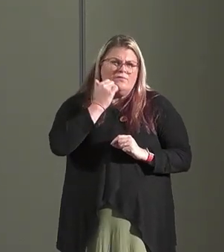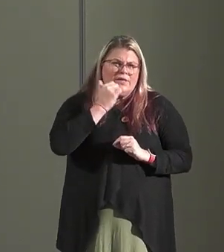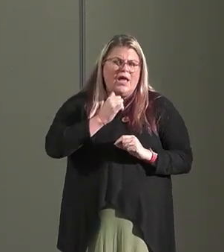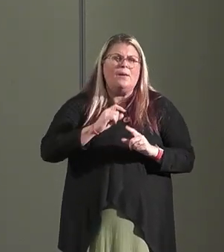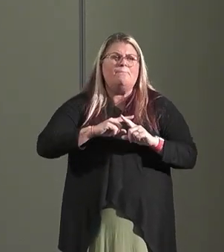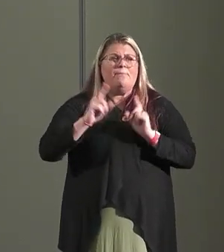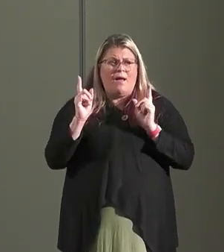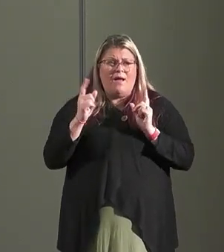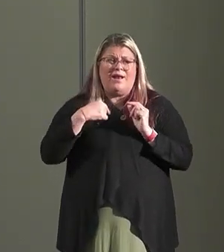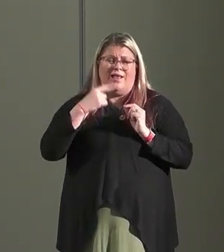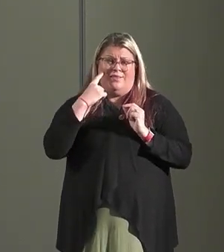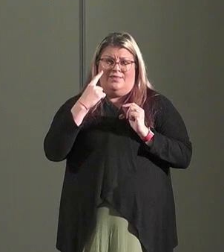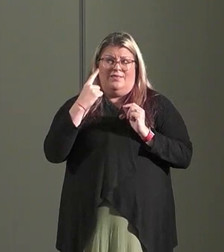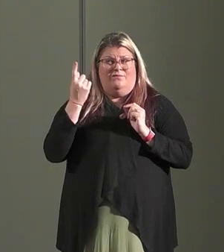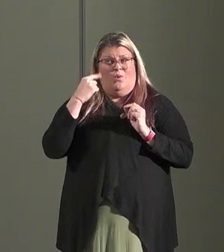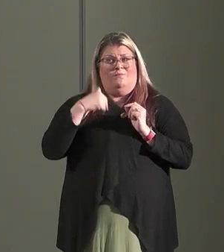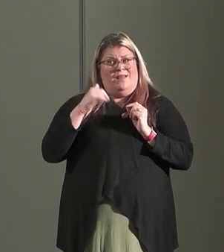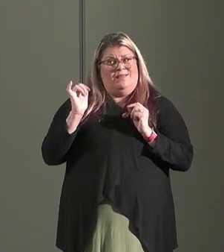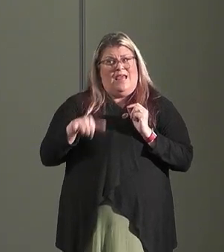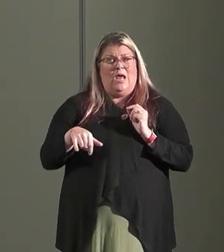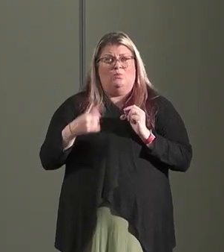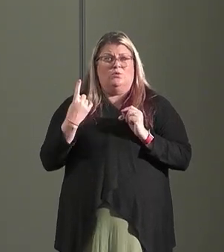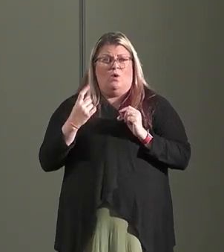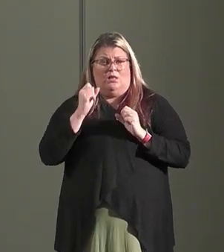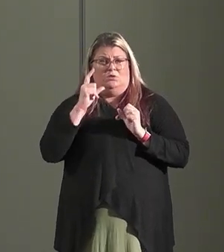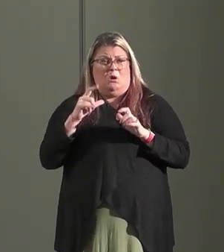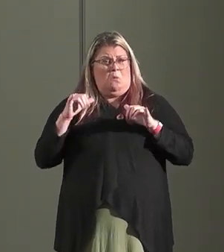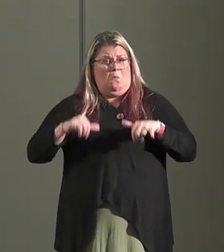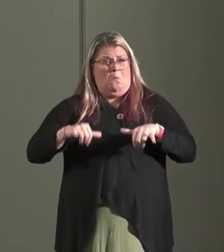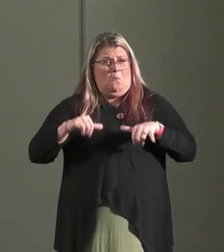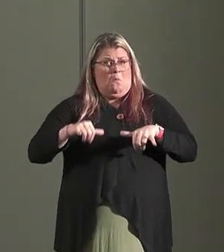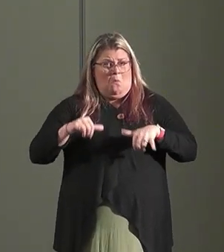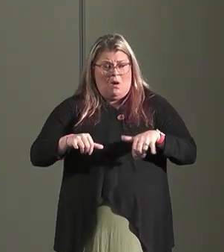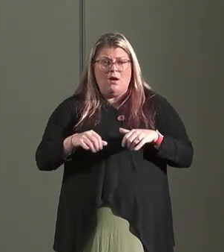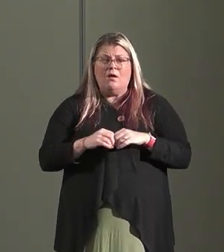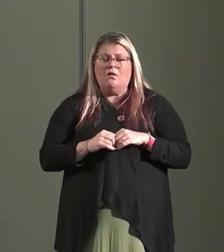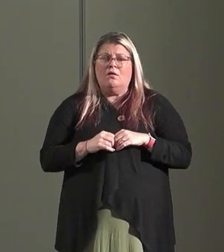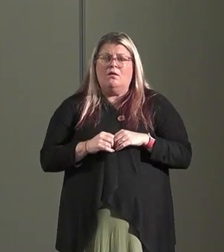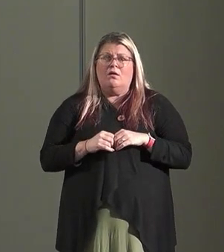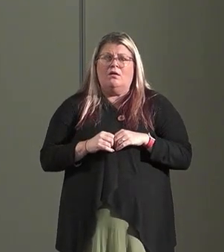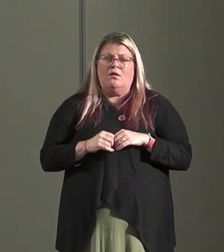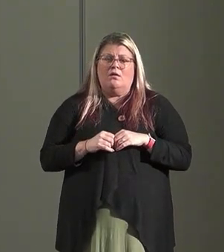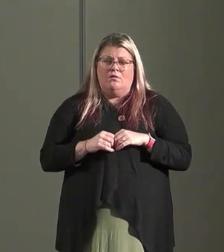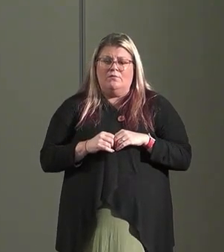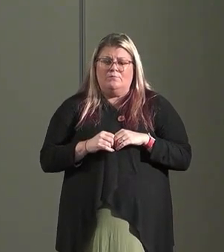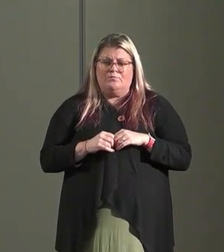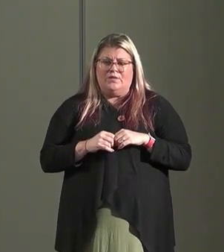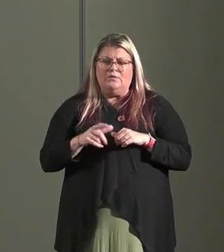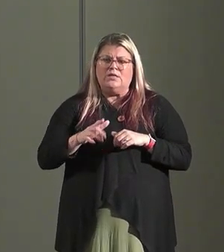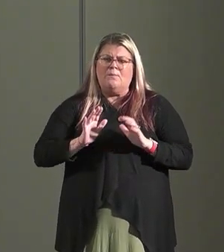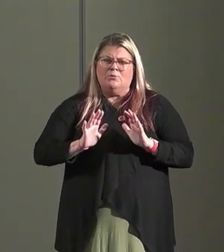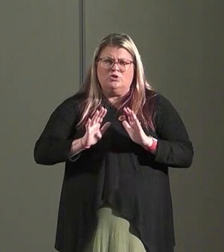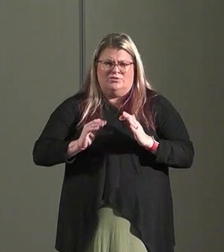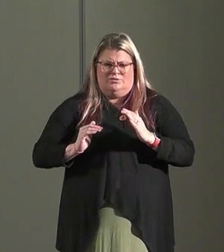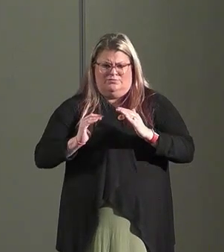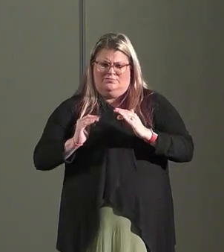I think for me that was one surprising findings just the big increases to push 100% on some of